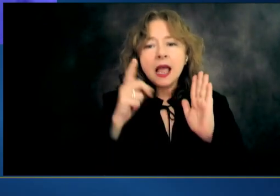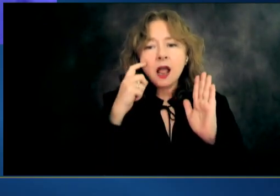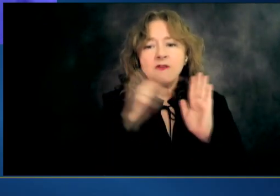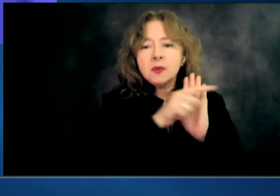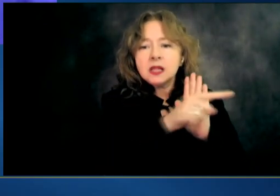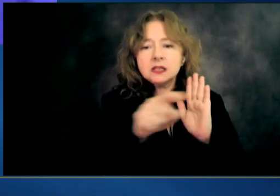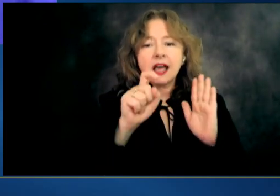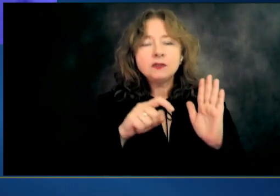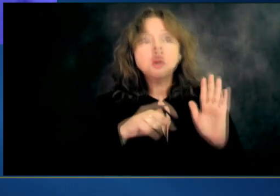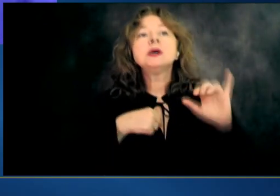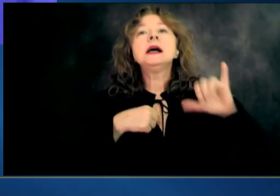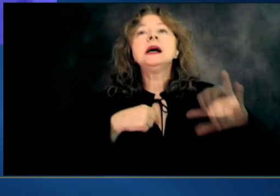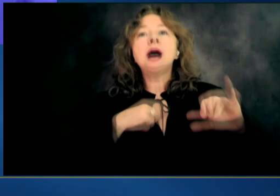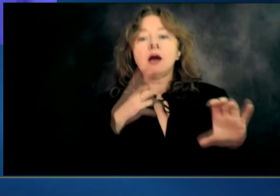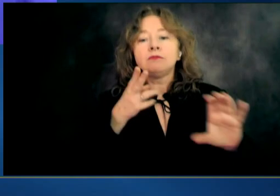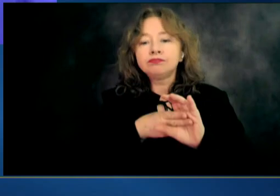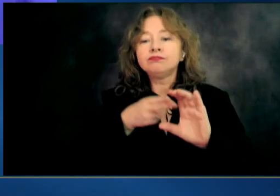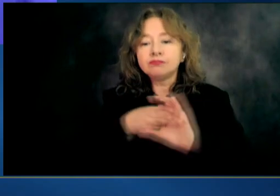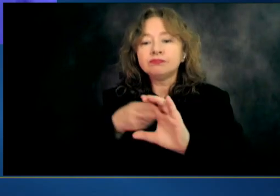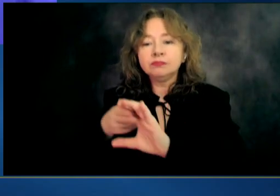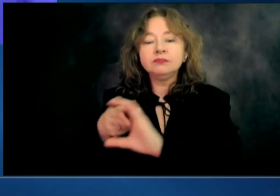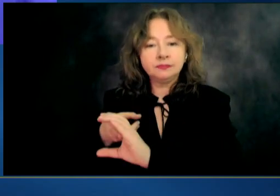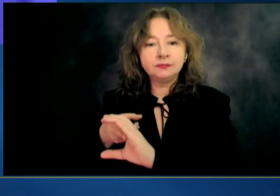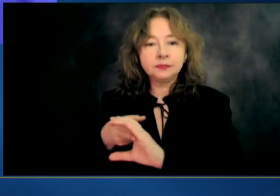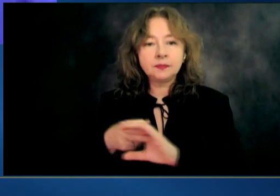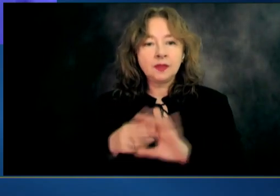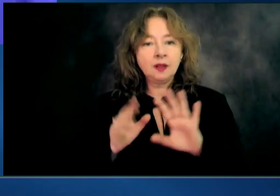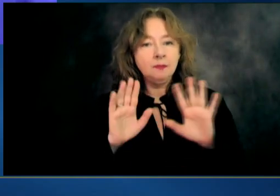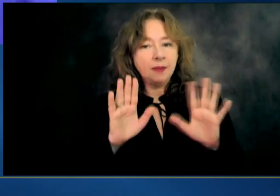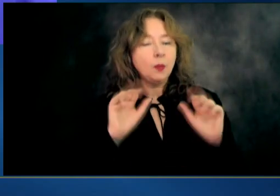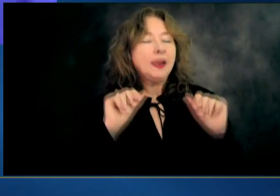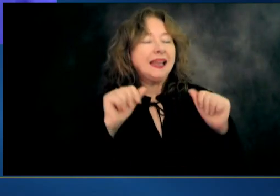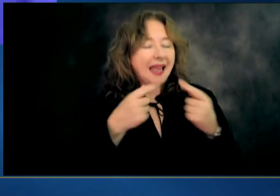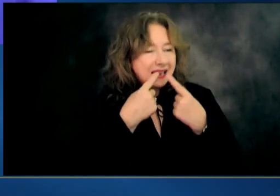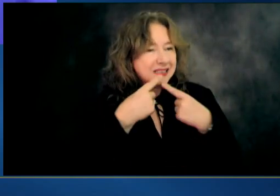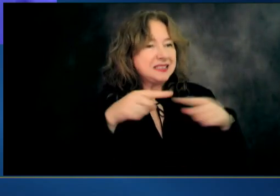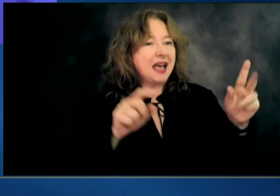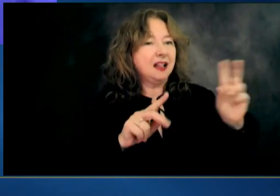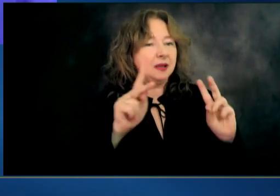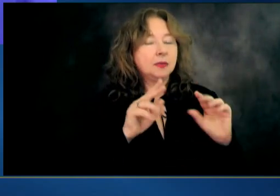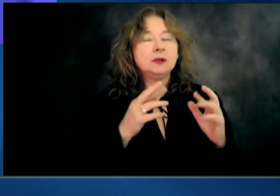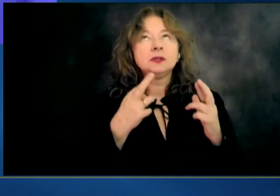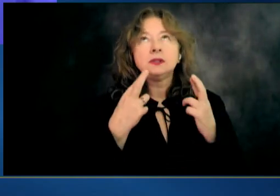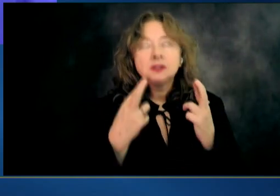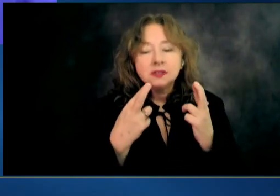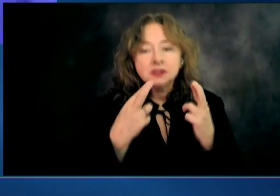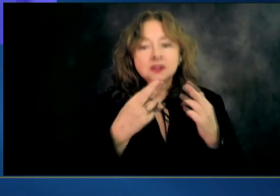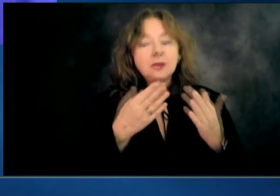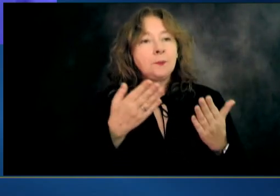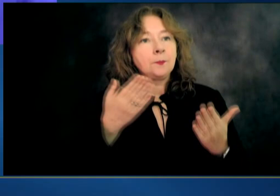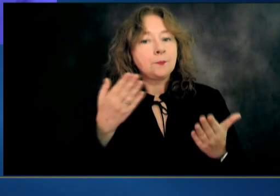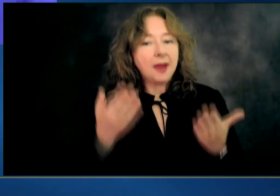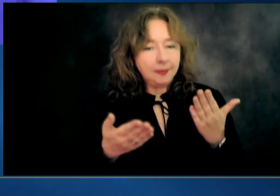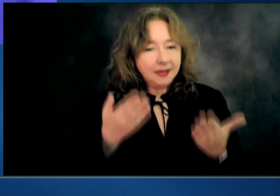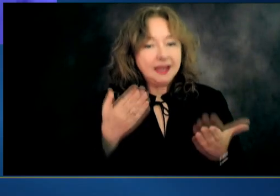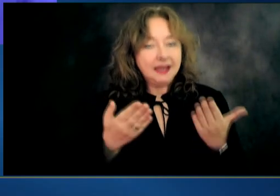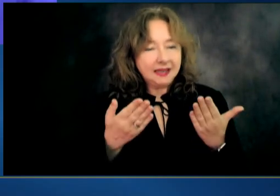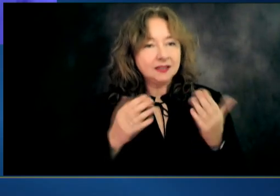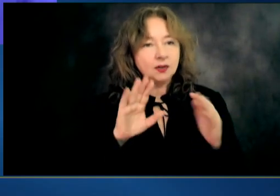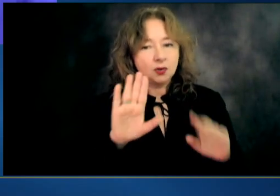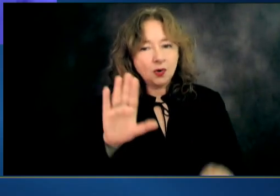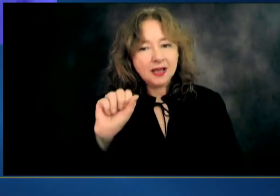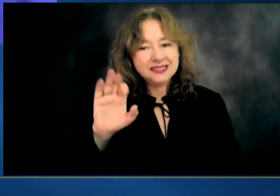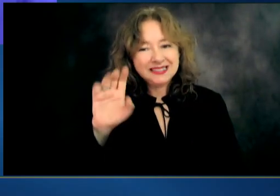but we finally can say to many people that there might be an opportunity to rid you of that pain,